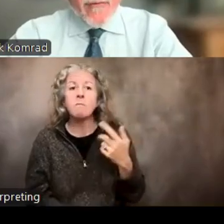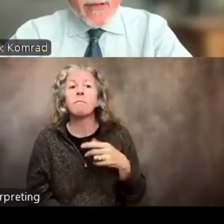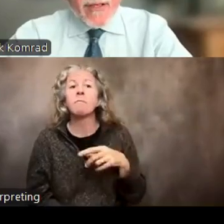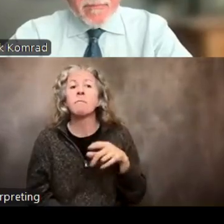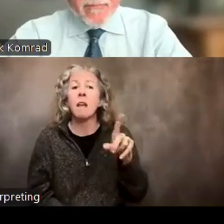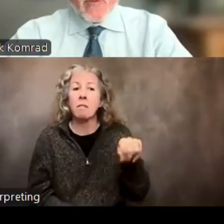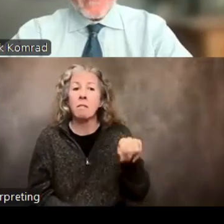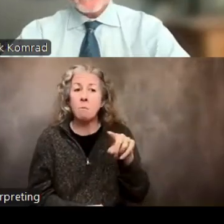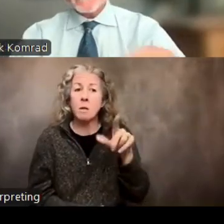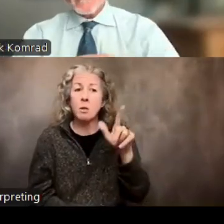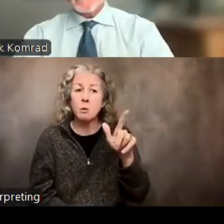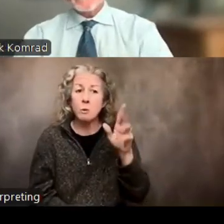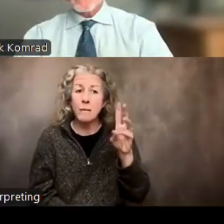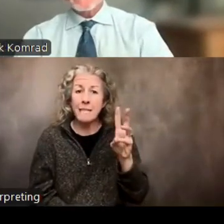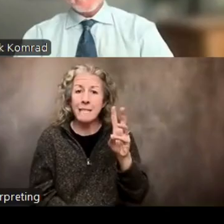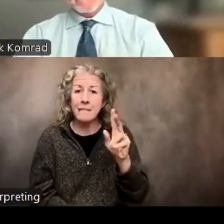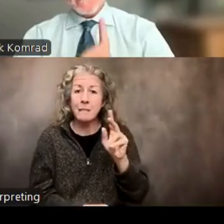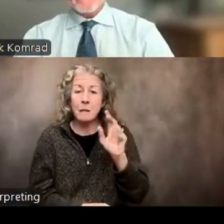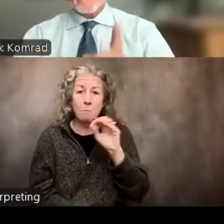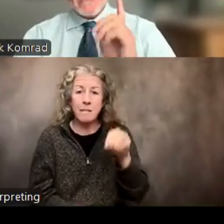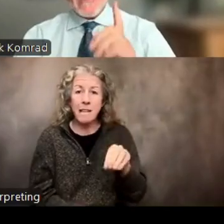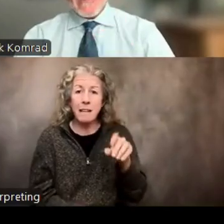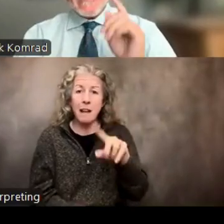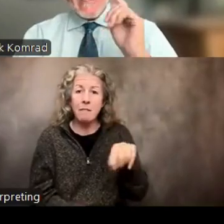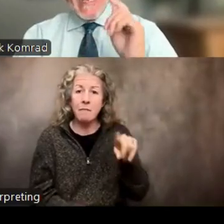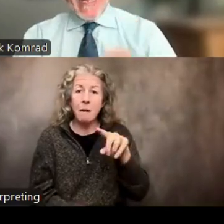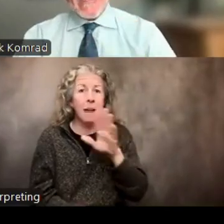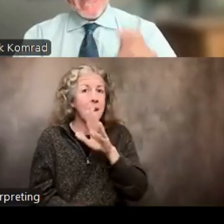these people with personality disorders never had any